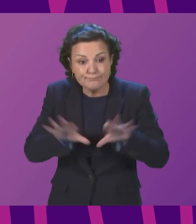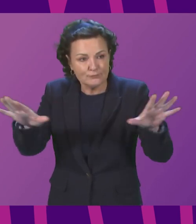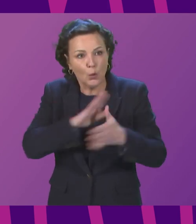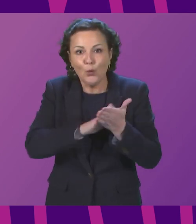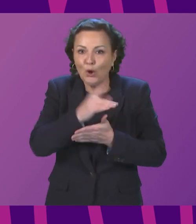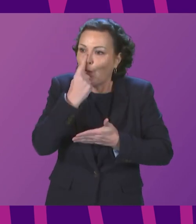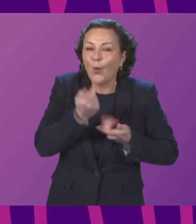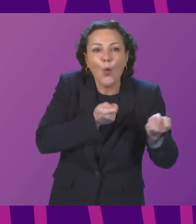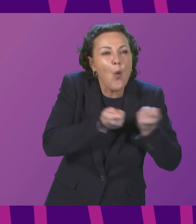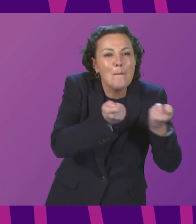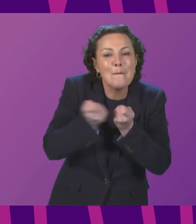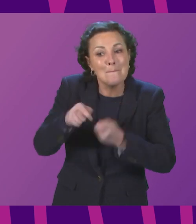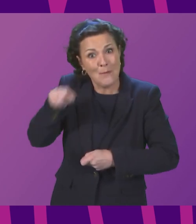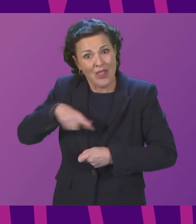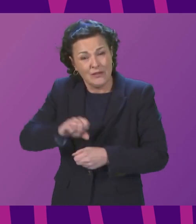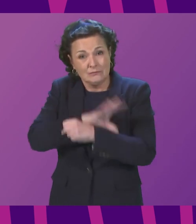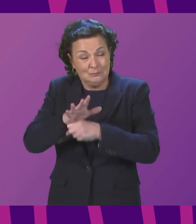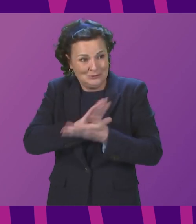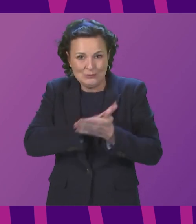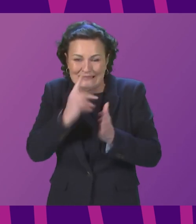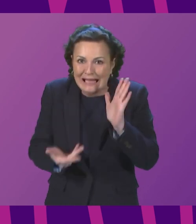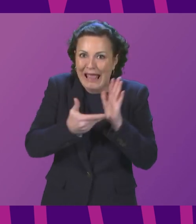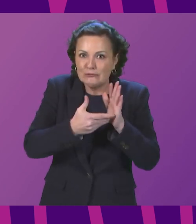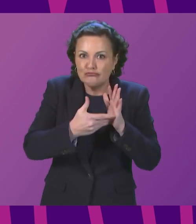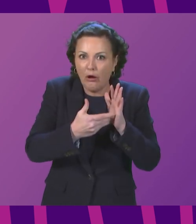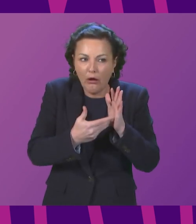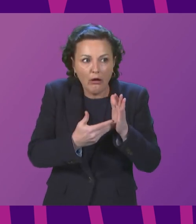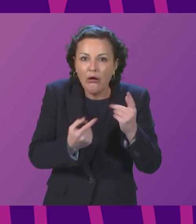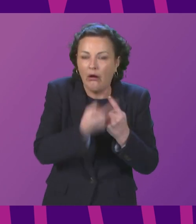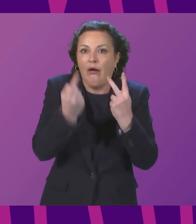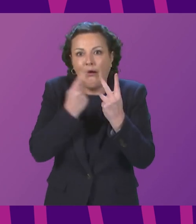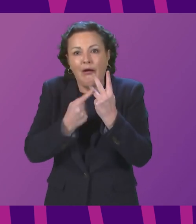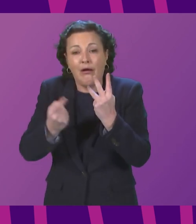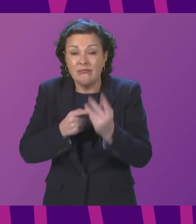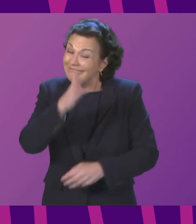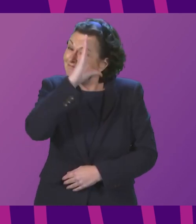coupled with the facts that Covid will, unfortunately, not suddenly disappear and that omicron is